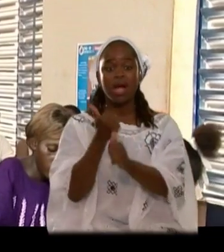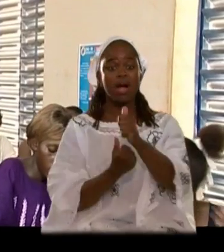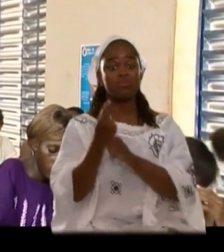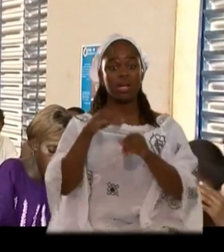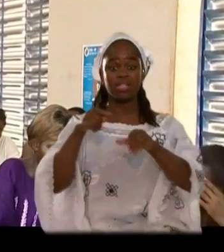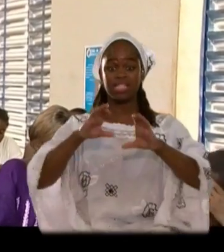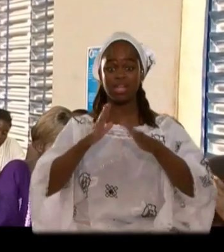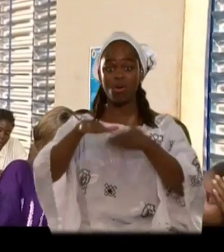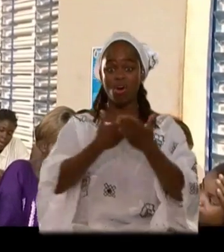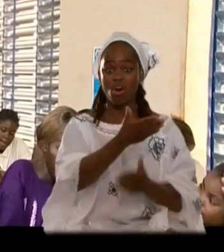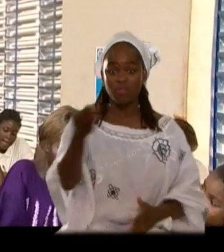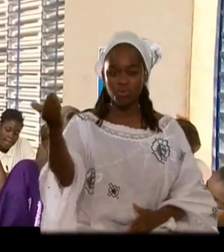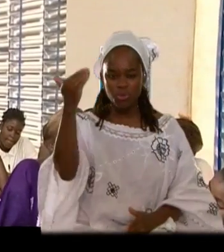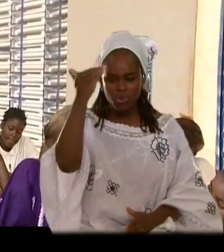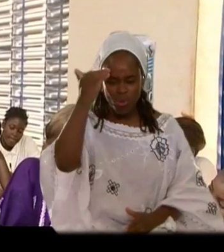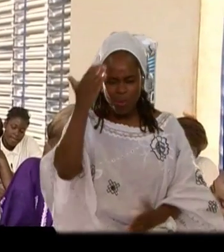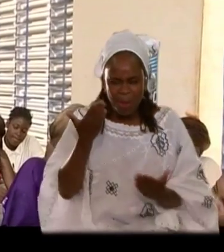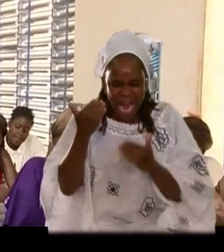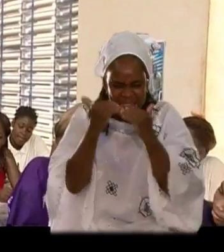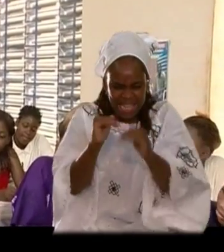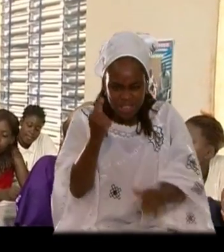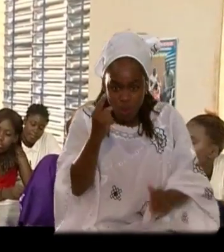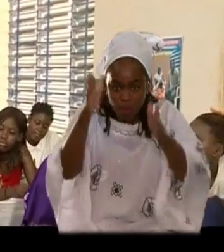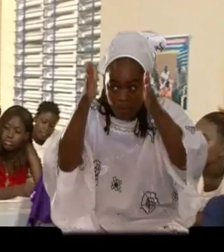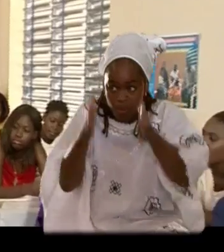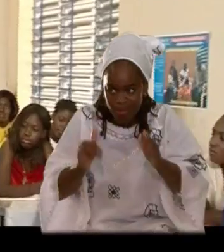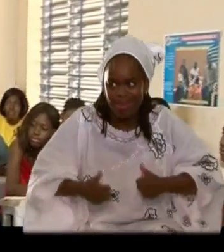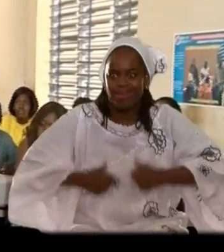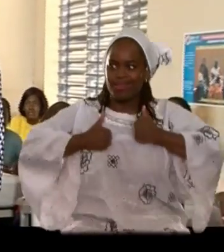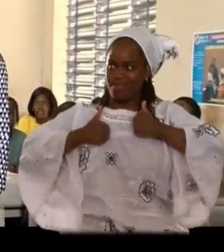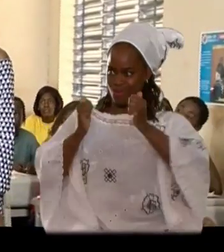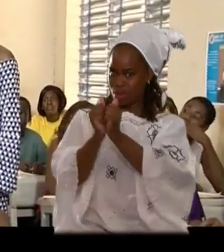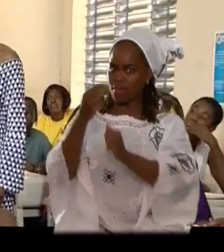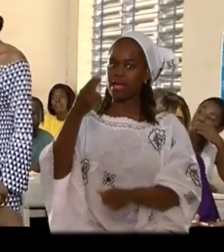And I can guarantee that everyone in this class, all of you,